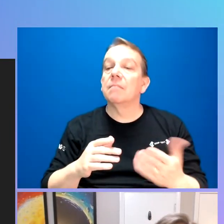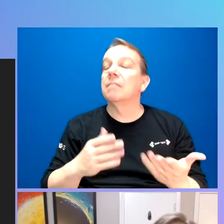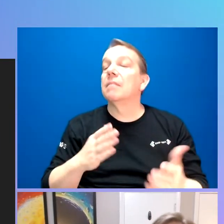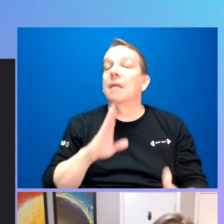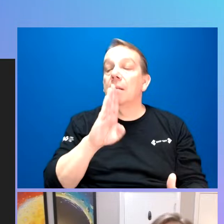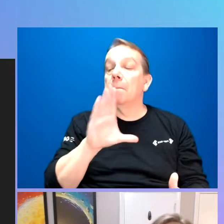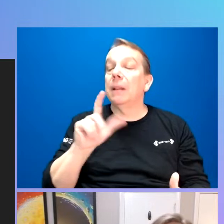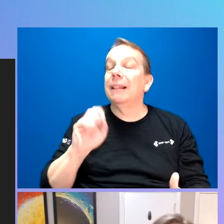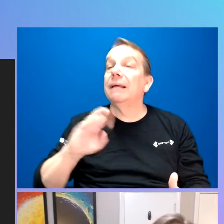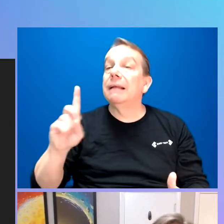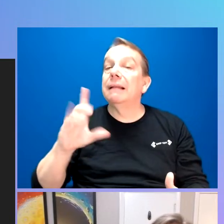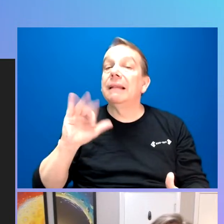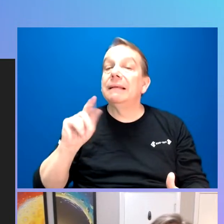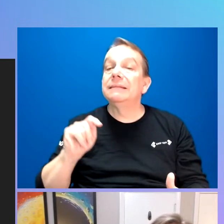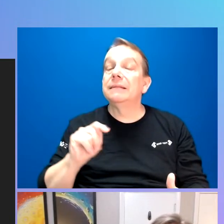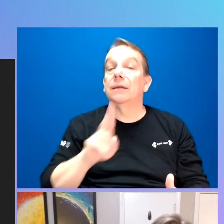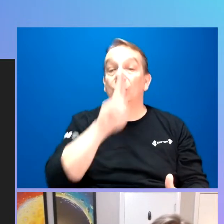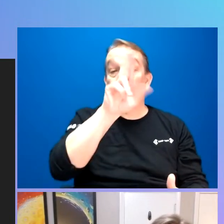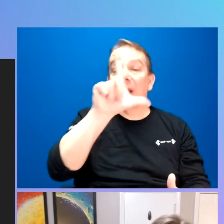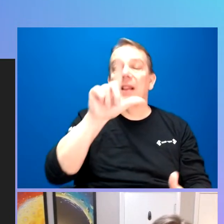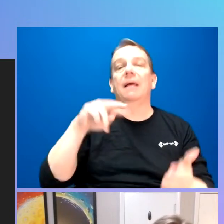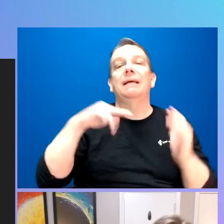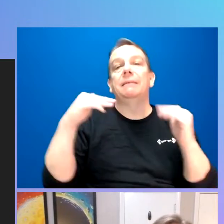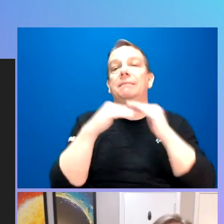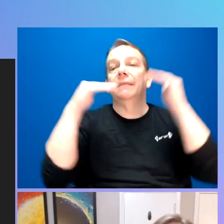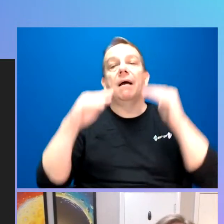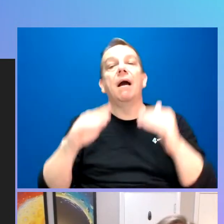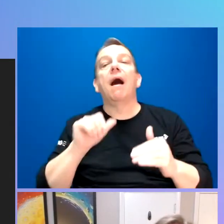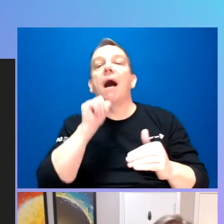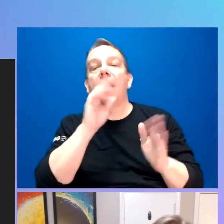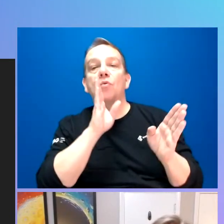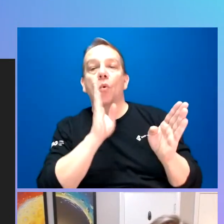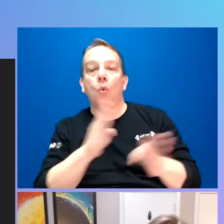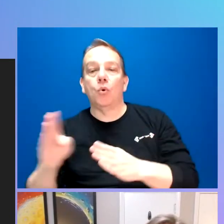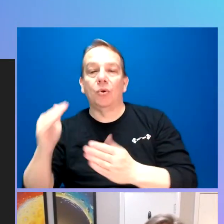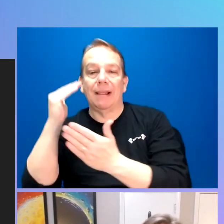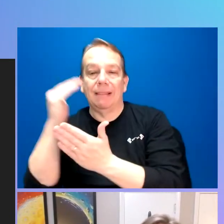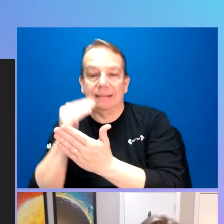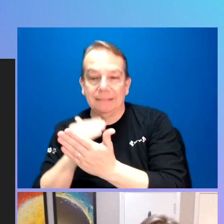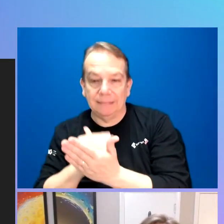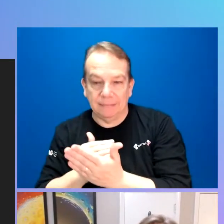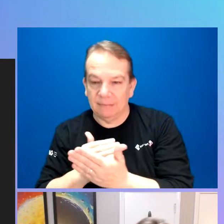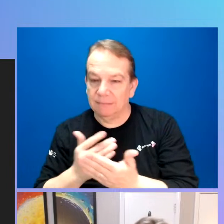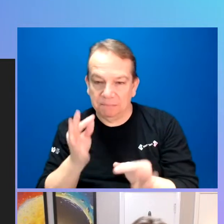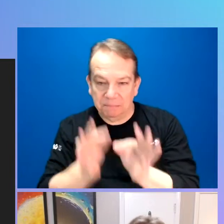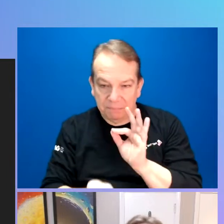call bulleted lists in the HTML world. All of the bulleted list